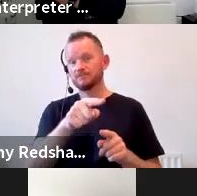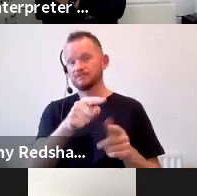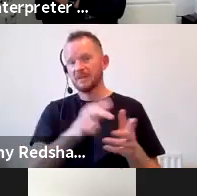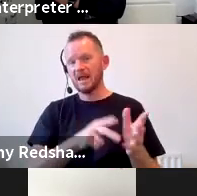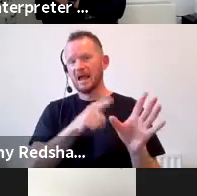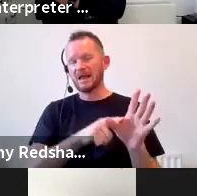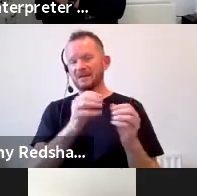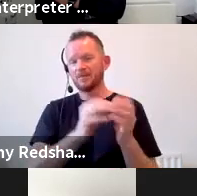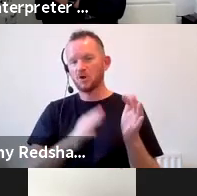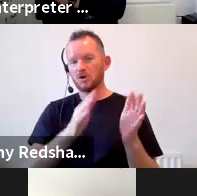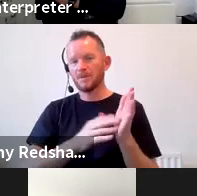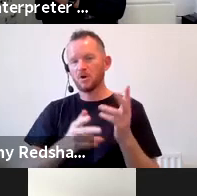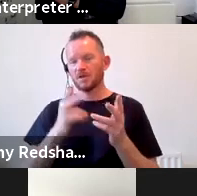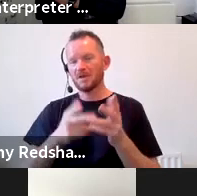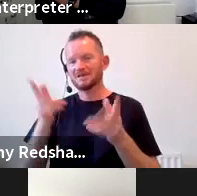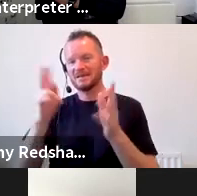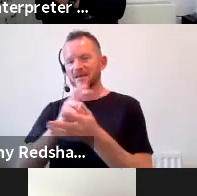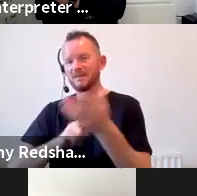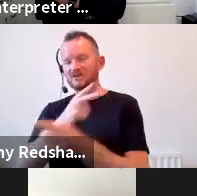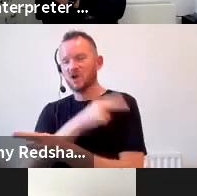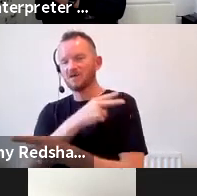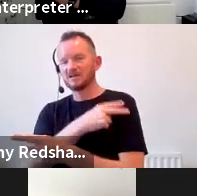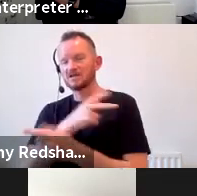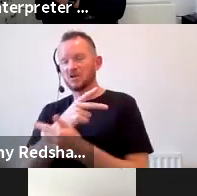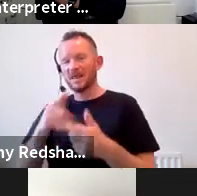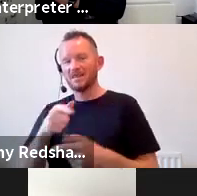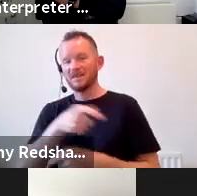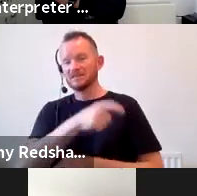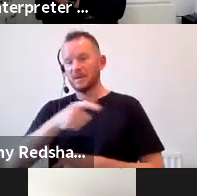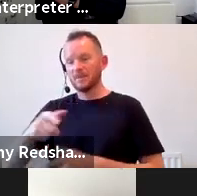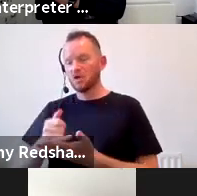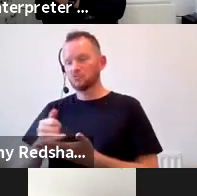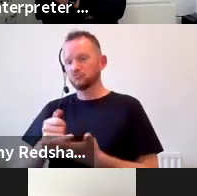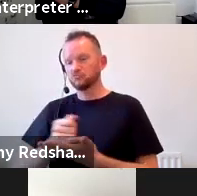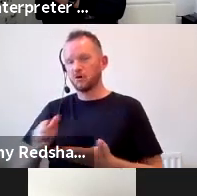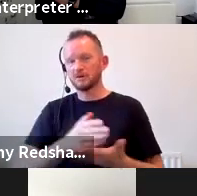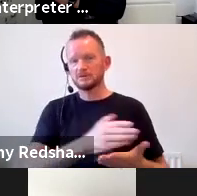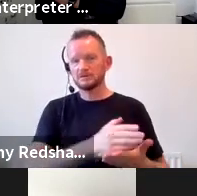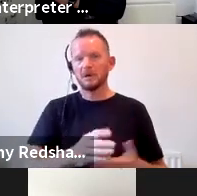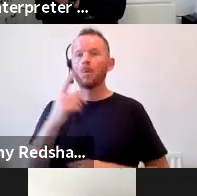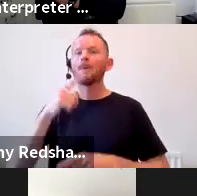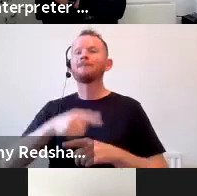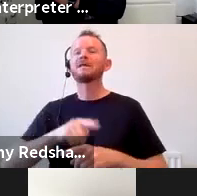Under the senior police officers who will let these people rot. They have become a remaining David.